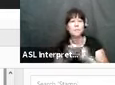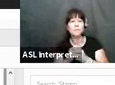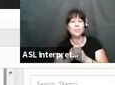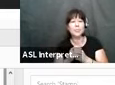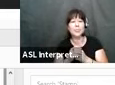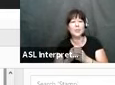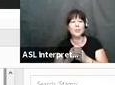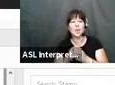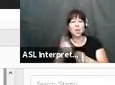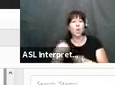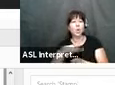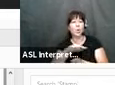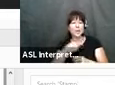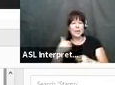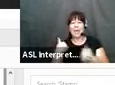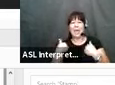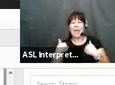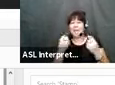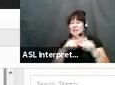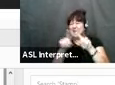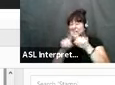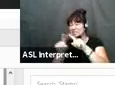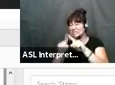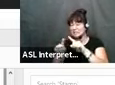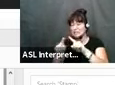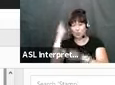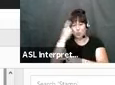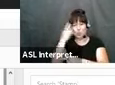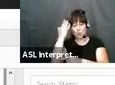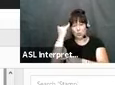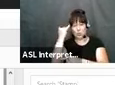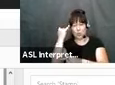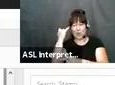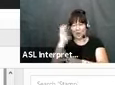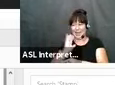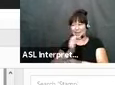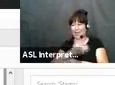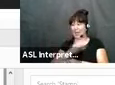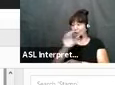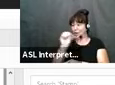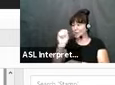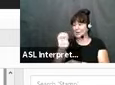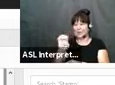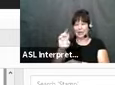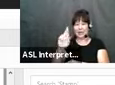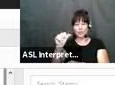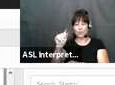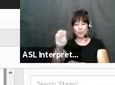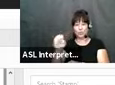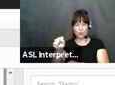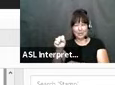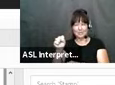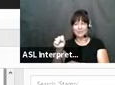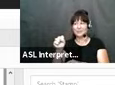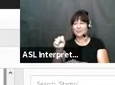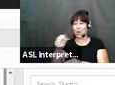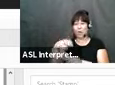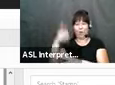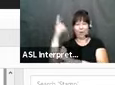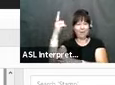drivers impacting their case rates and have very different testing strategies because of all the factors that I've pointed out.